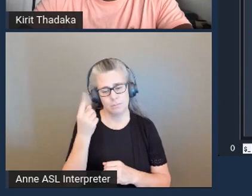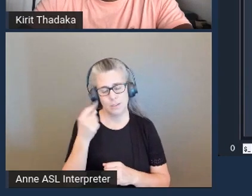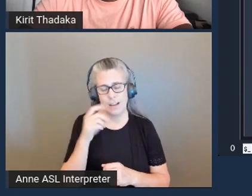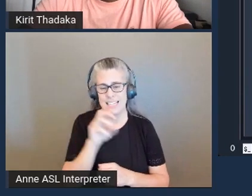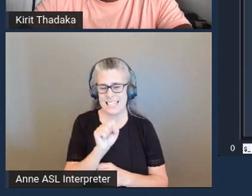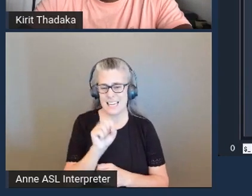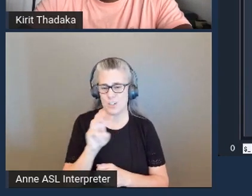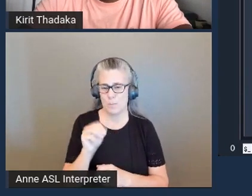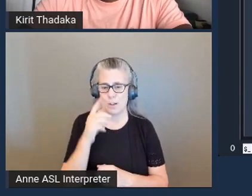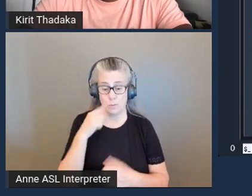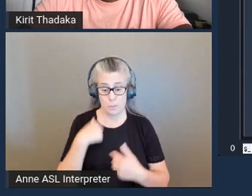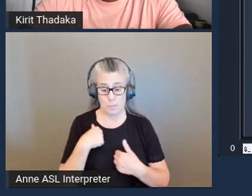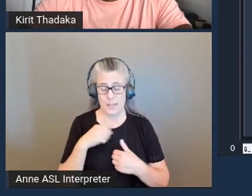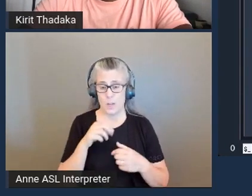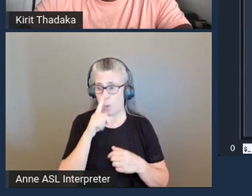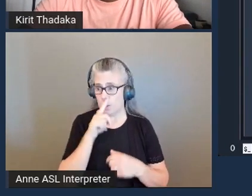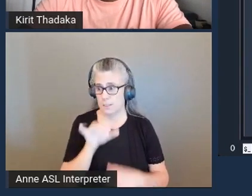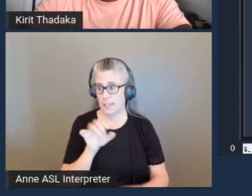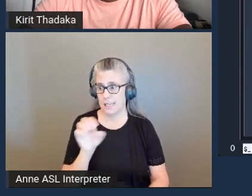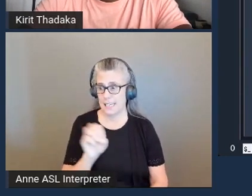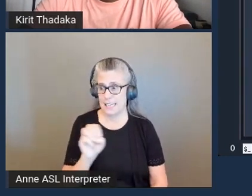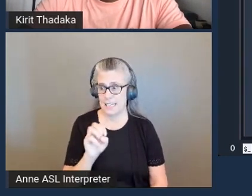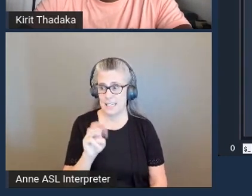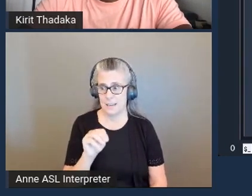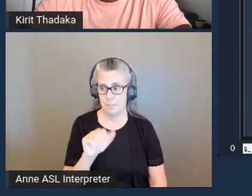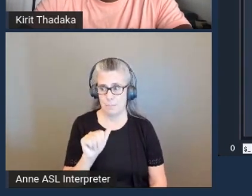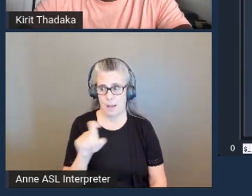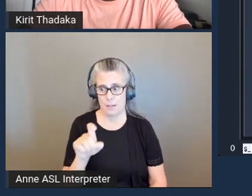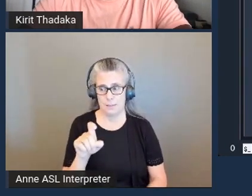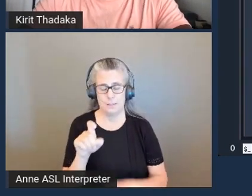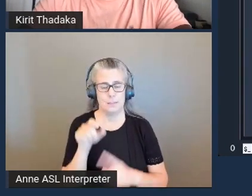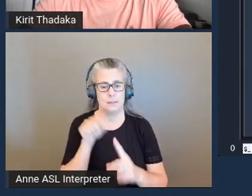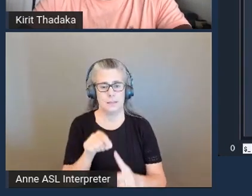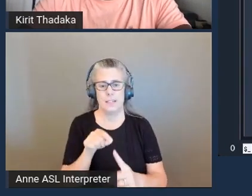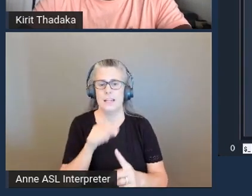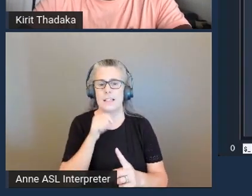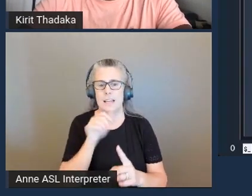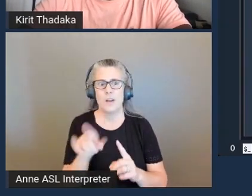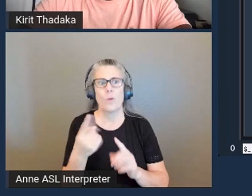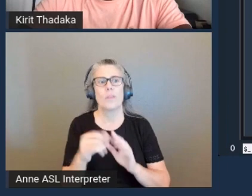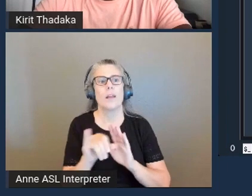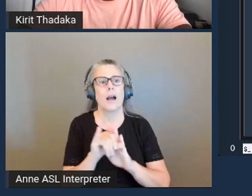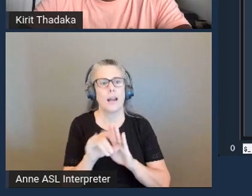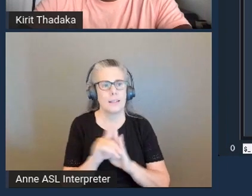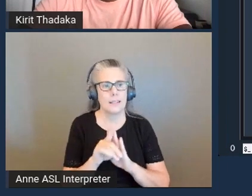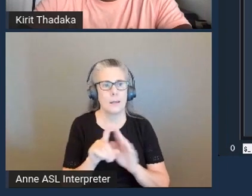It's, SageMaker is not just an IDE, SageMaker is not just this piece of software here, it's like the everything.